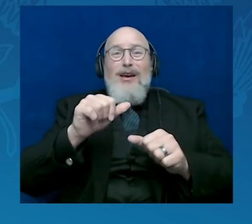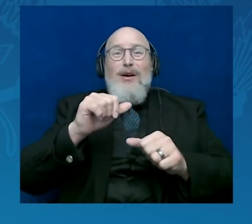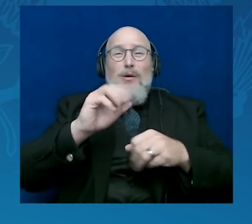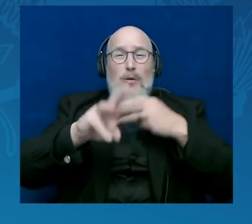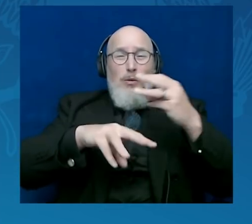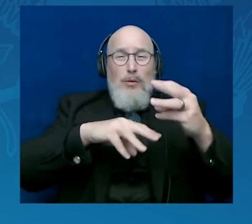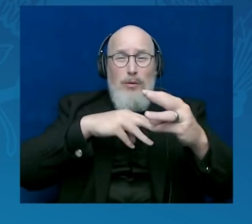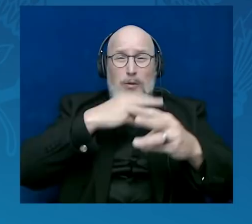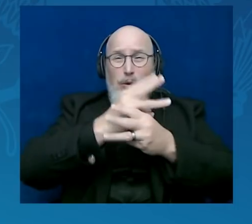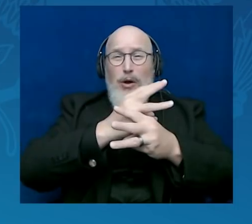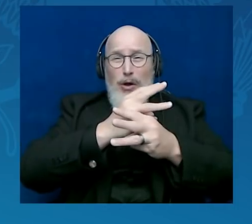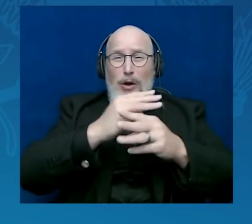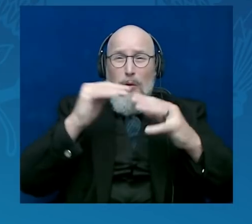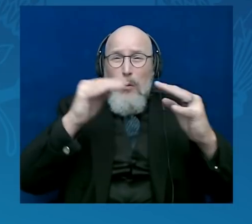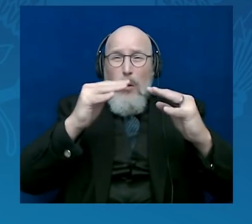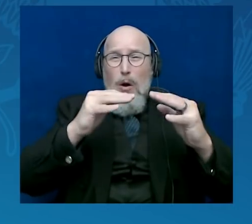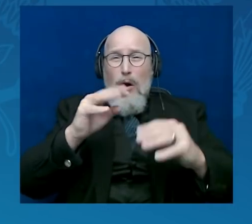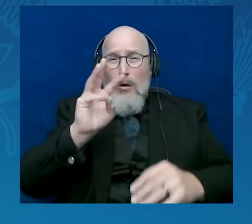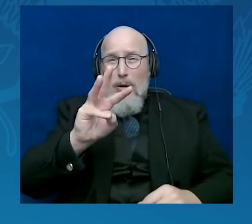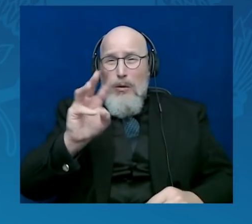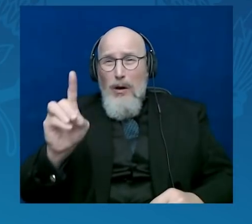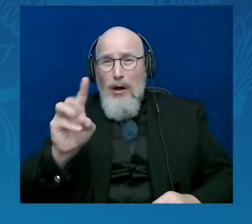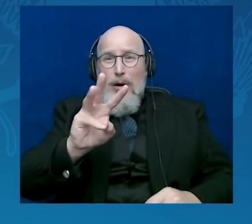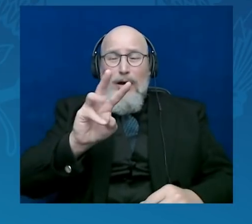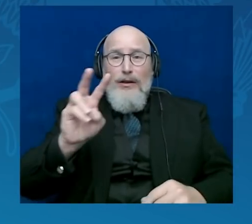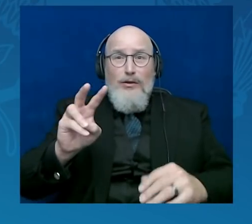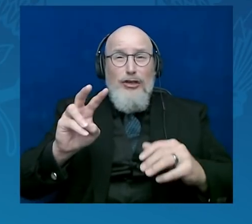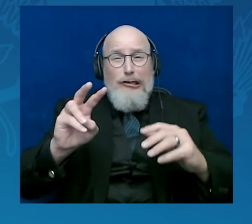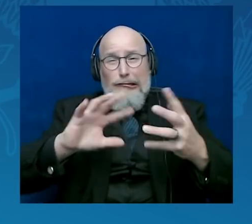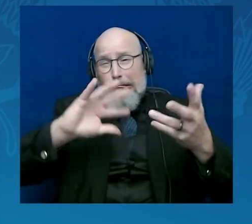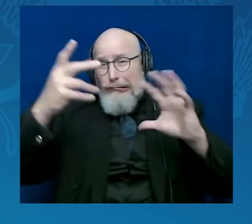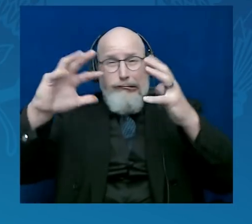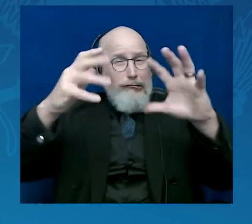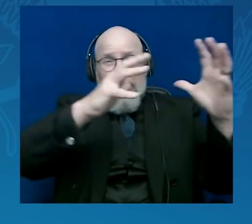a consensus emerged in Europe and the United States.